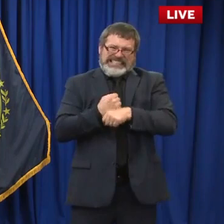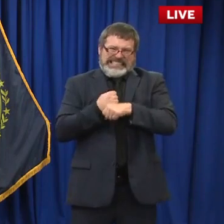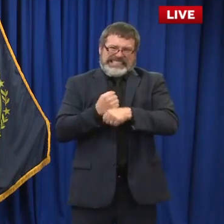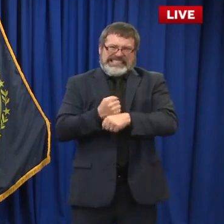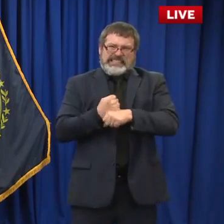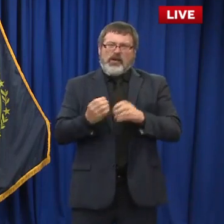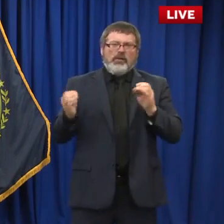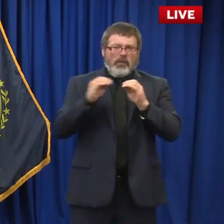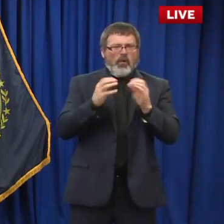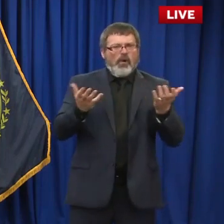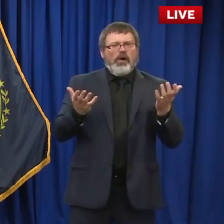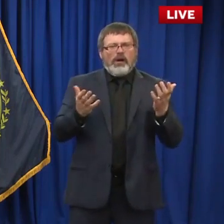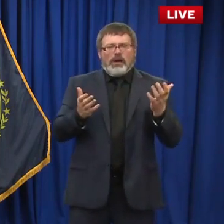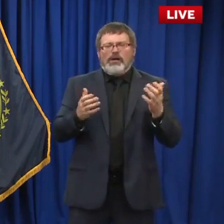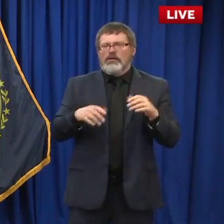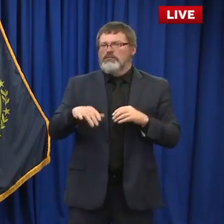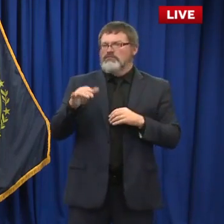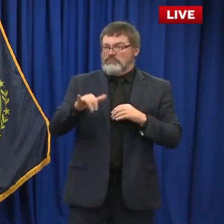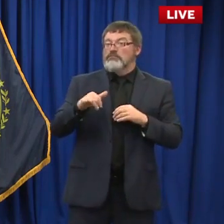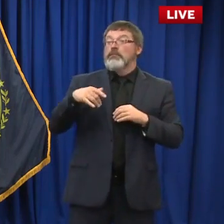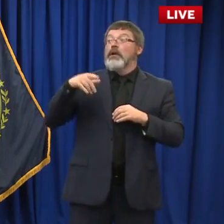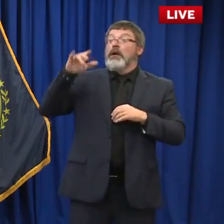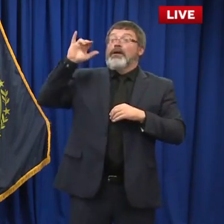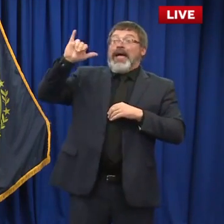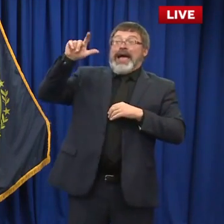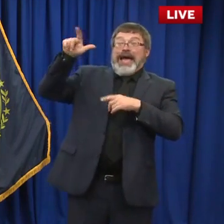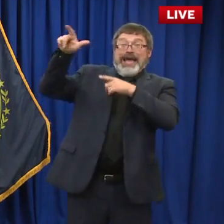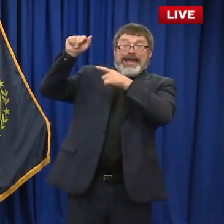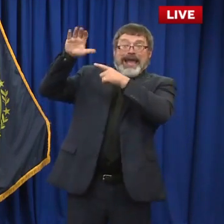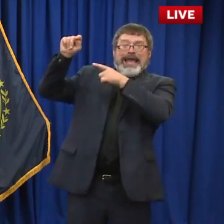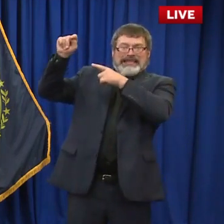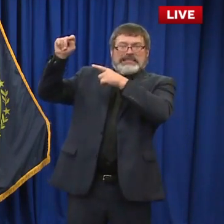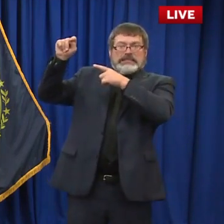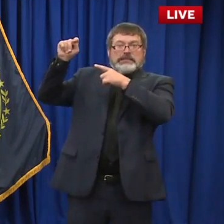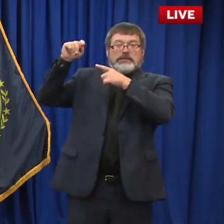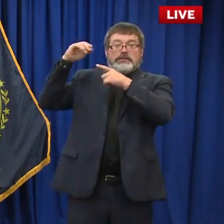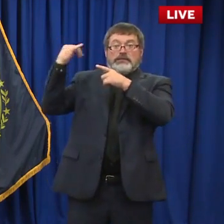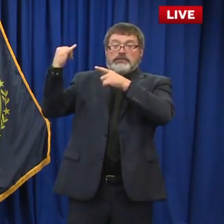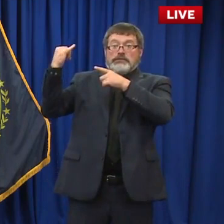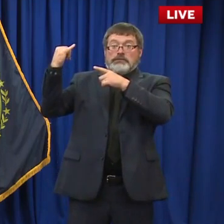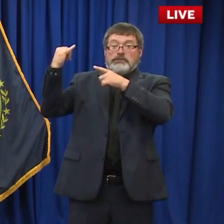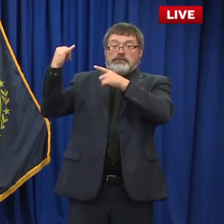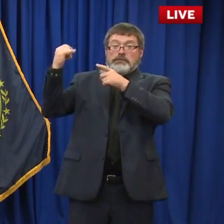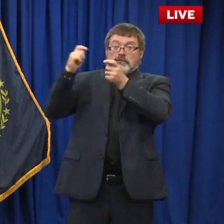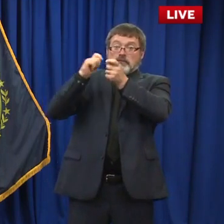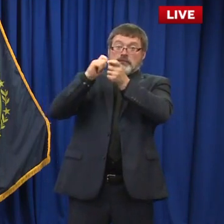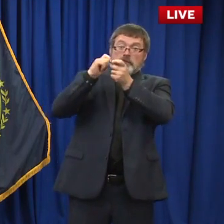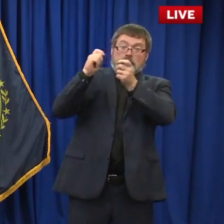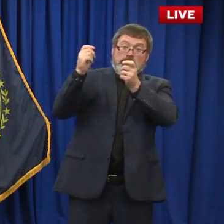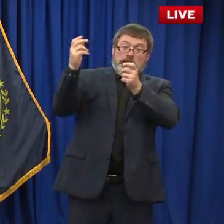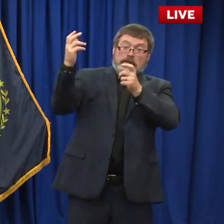FAST AS POSSIBLE UNDERSTANDING THAT THE DEMAND IS VERY HIGH. I DON'T KNOW IF INVOKING A DEFENSE PRODUCTION ACT INCREASES THAT ANY MORE.